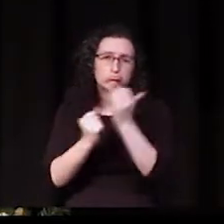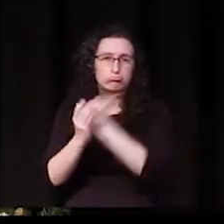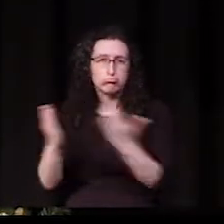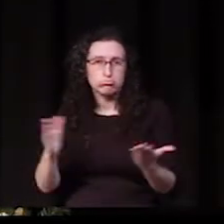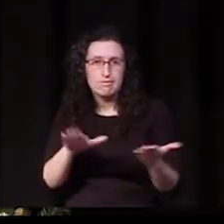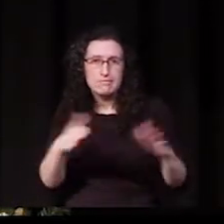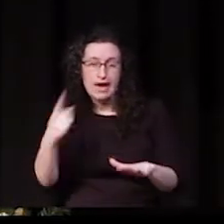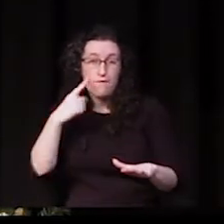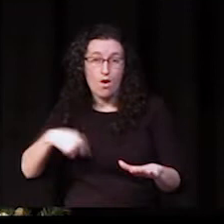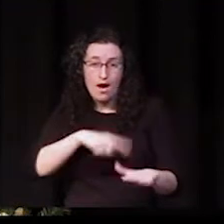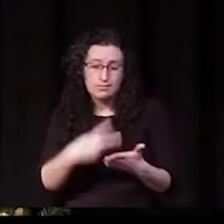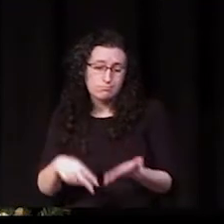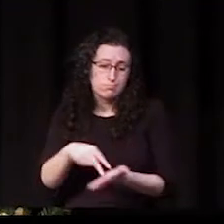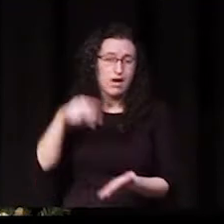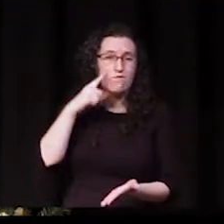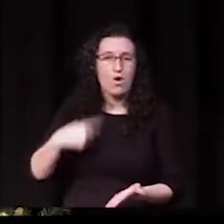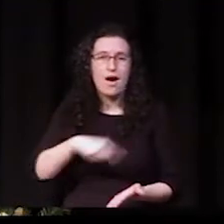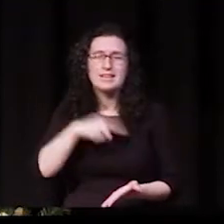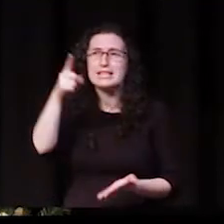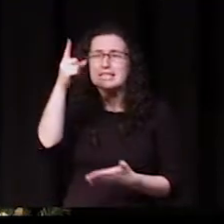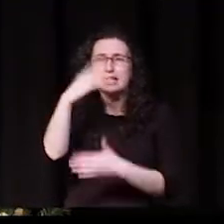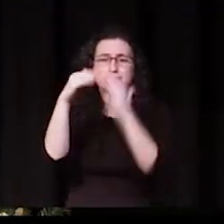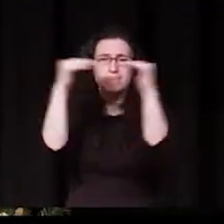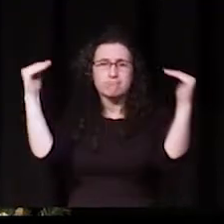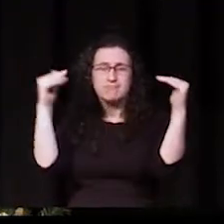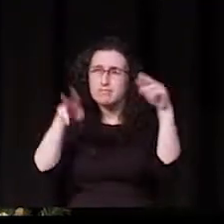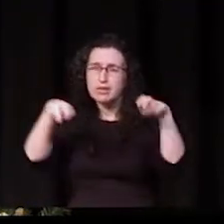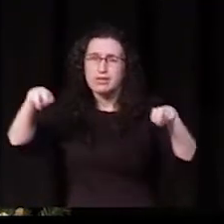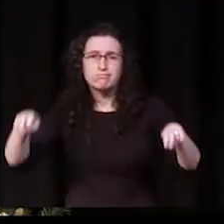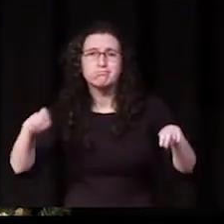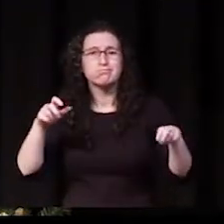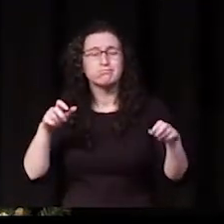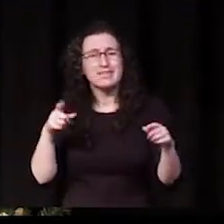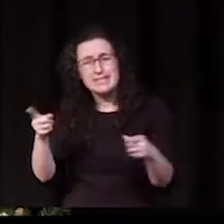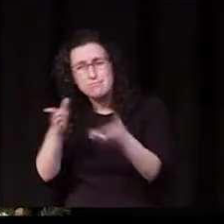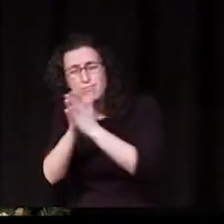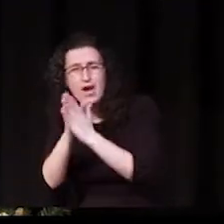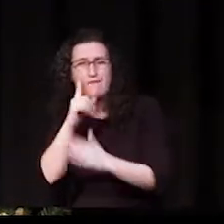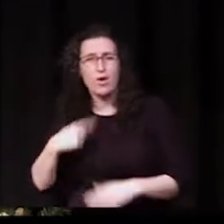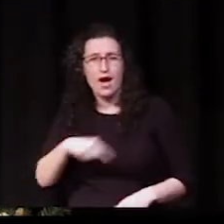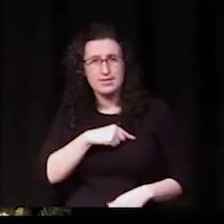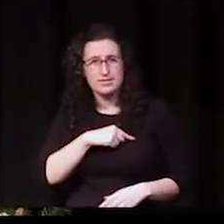"in the place of honor at God's right hand, pleading for us." Did you catch that?